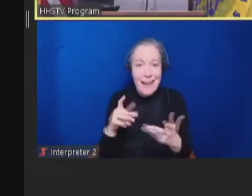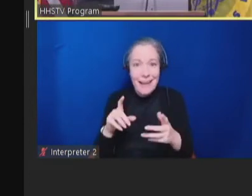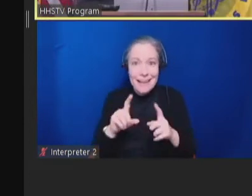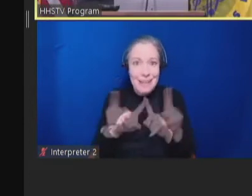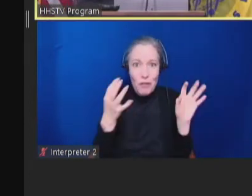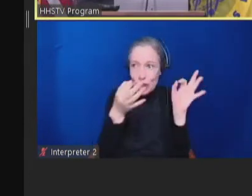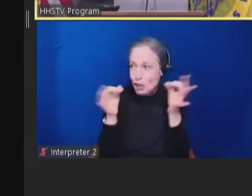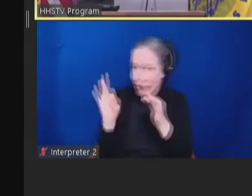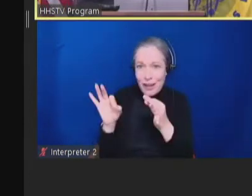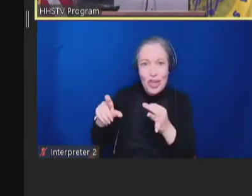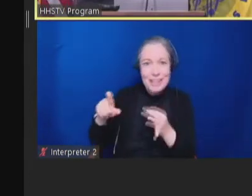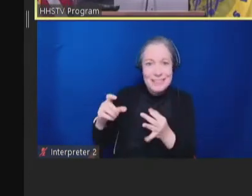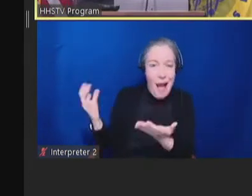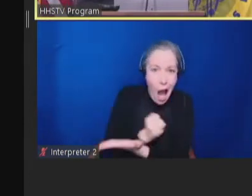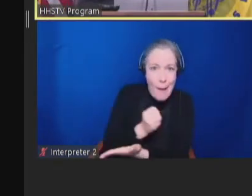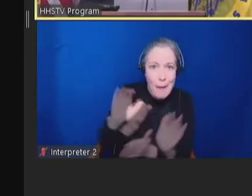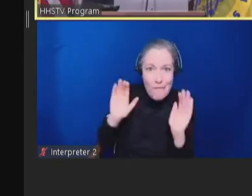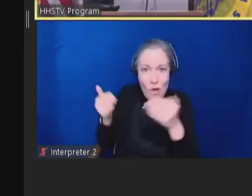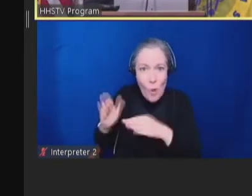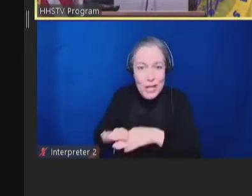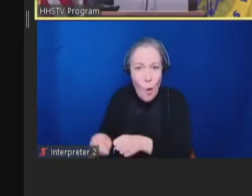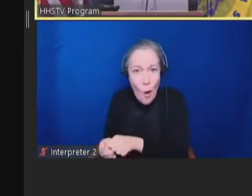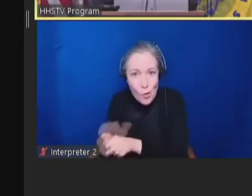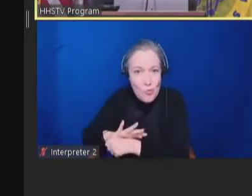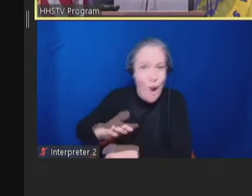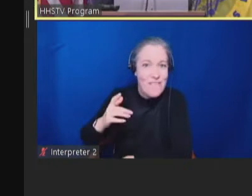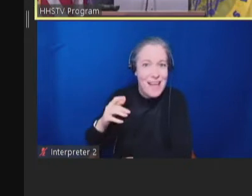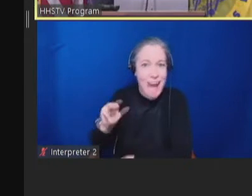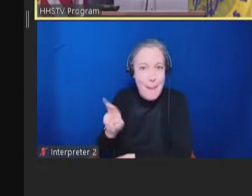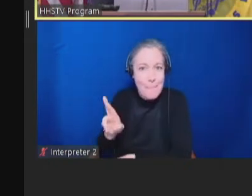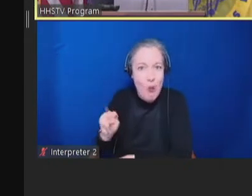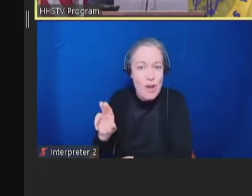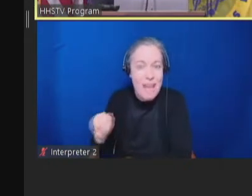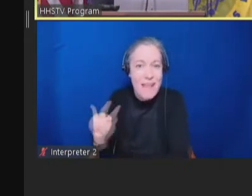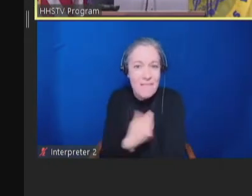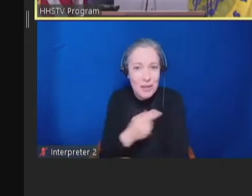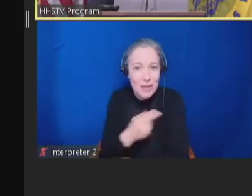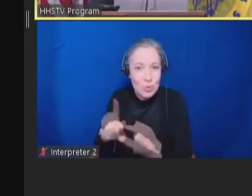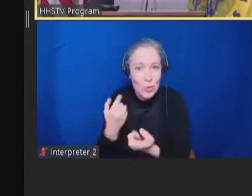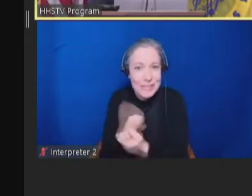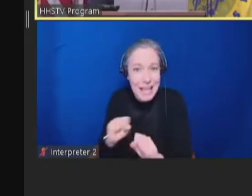COVID. But thankfully, despite this, given the infrastructure and teams that we have in place,